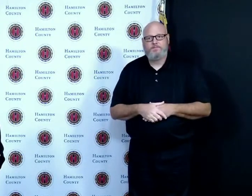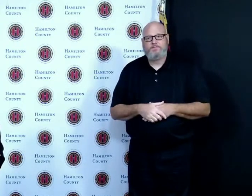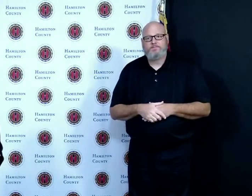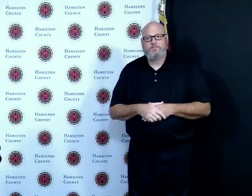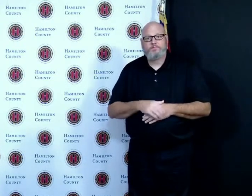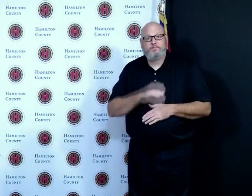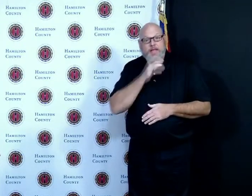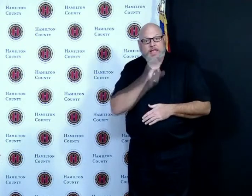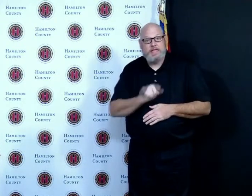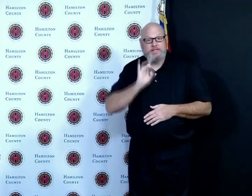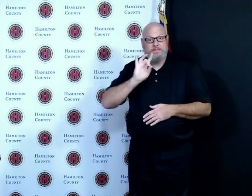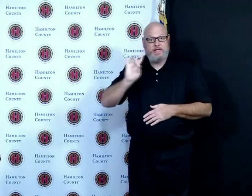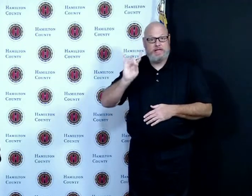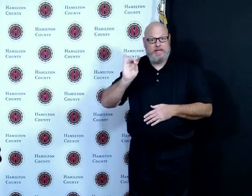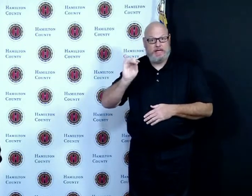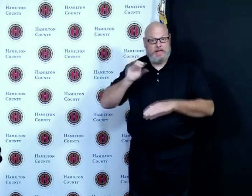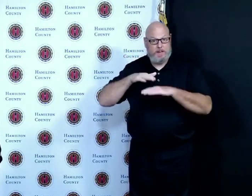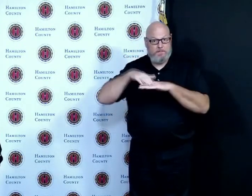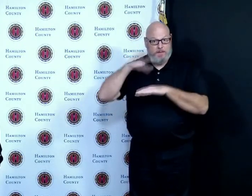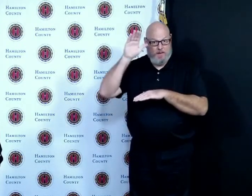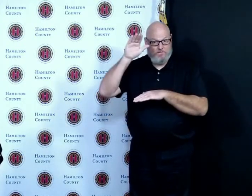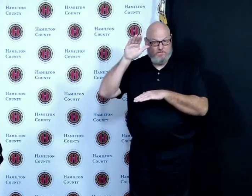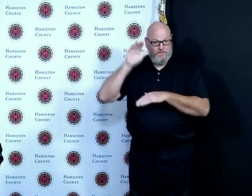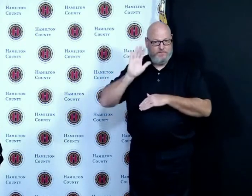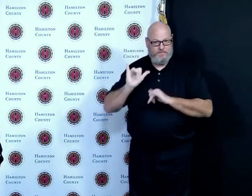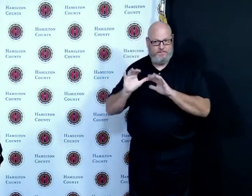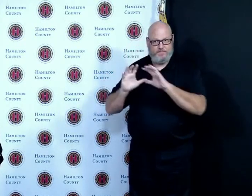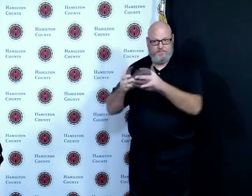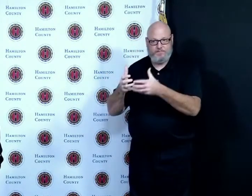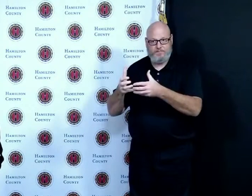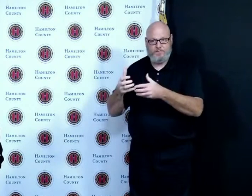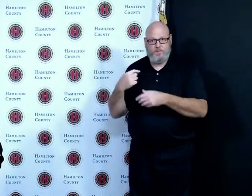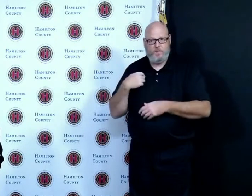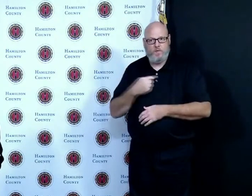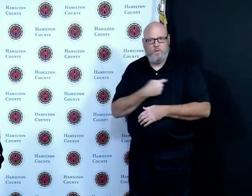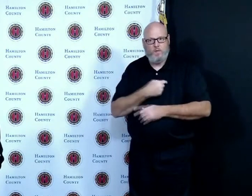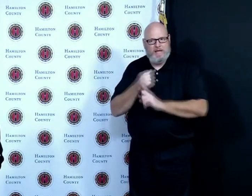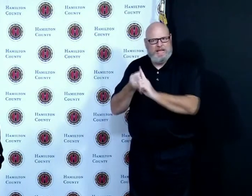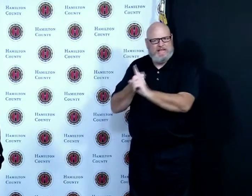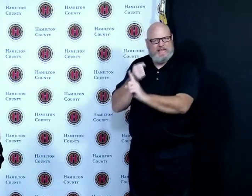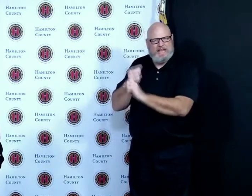and we'll continue to evaluate the efficacy of the vaccine and whether or not that spread